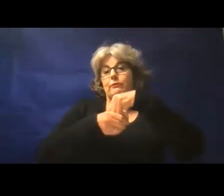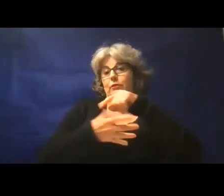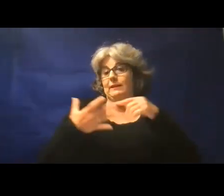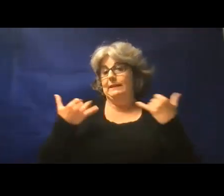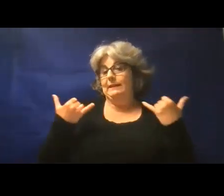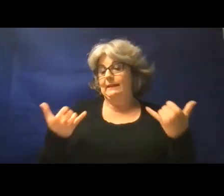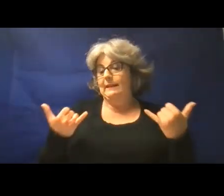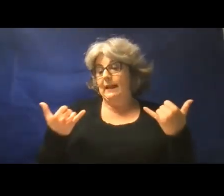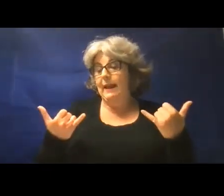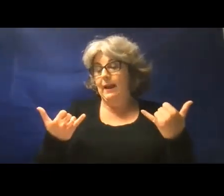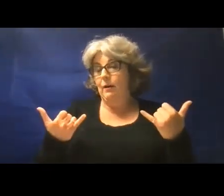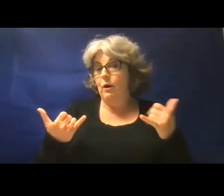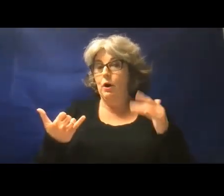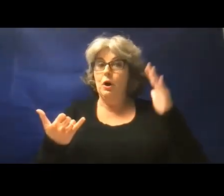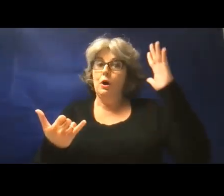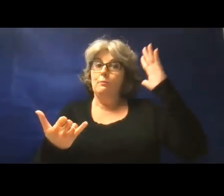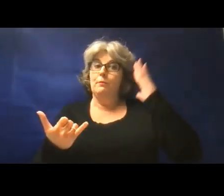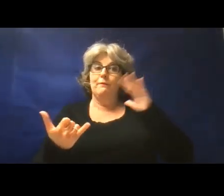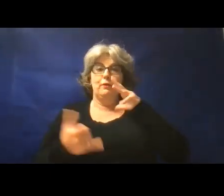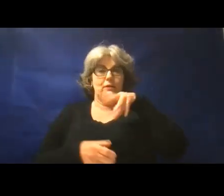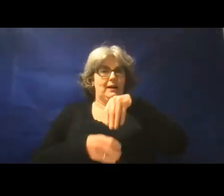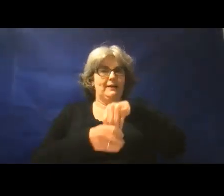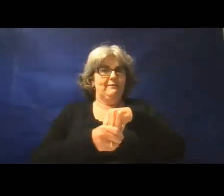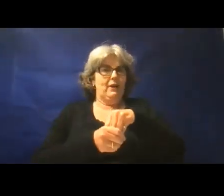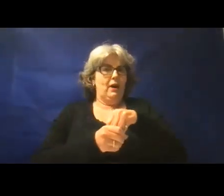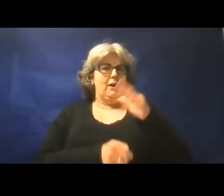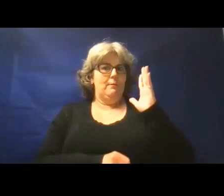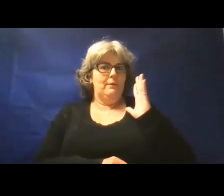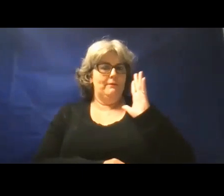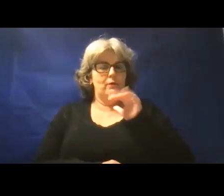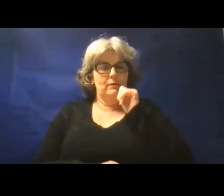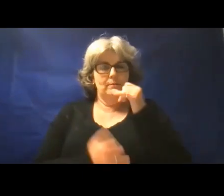which we did not previously take full account of or took account of in a different way